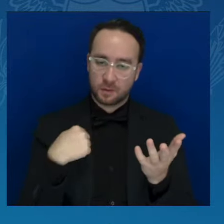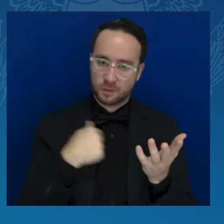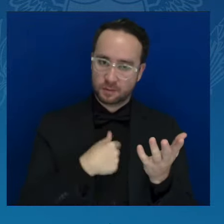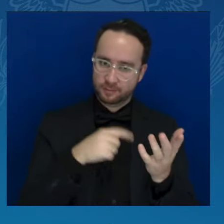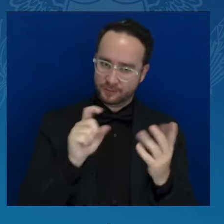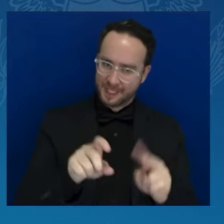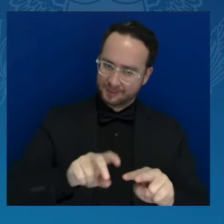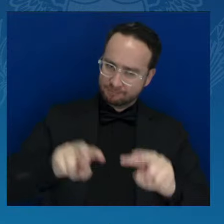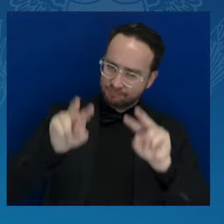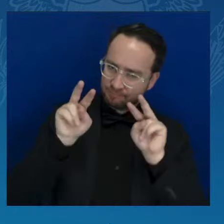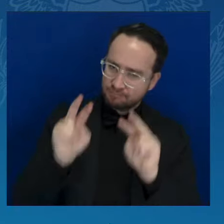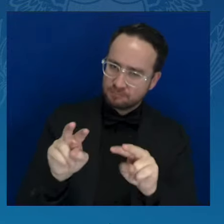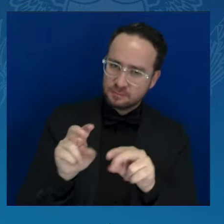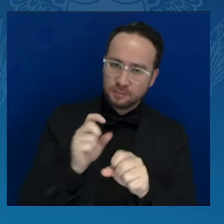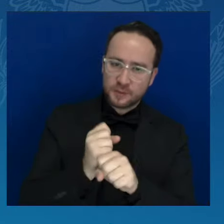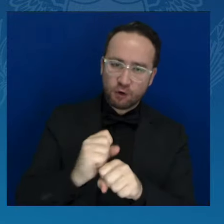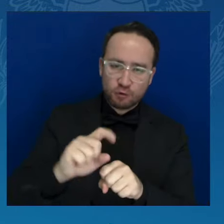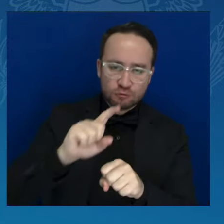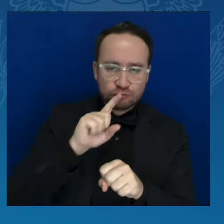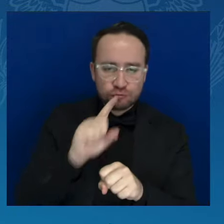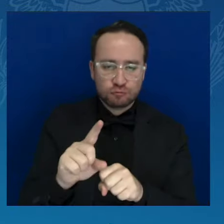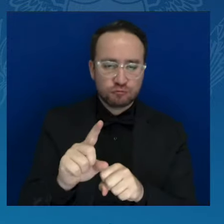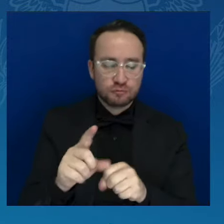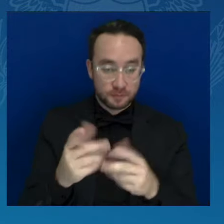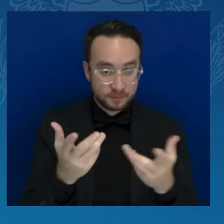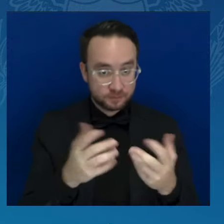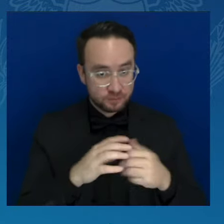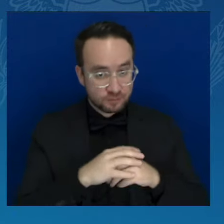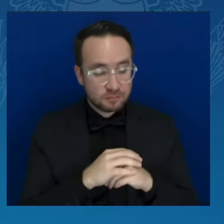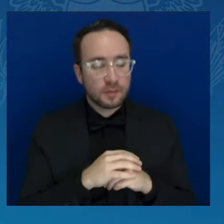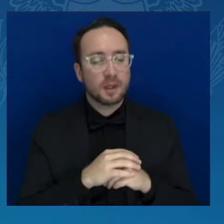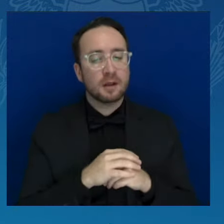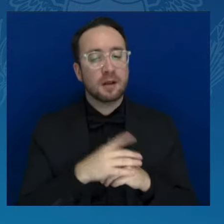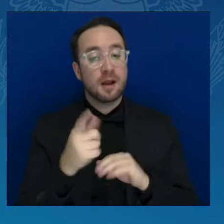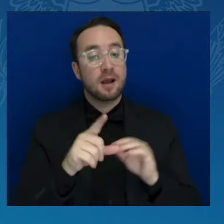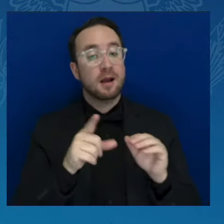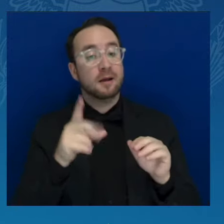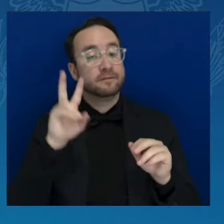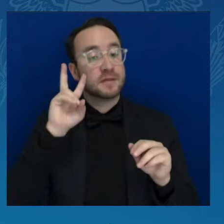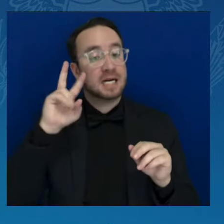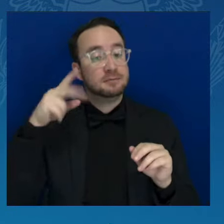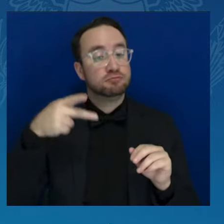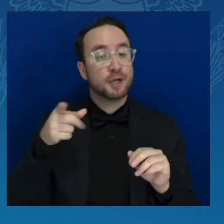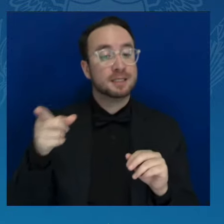from conducting anti-satellite missile tests. 36 countries, as you've heard, have pledged to do the same.